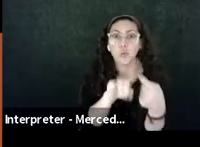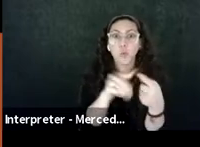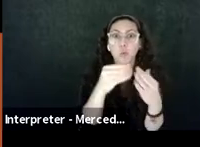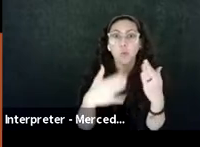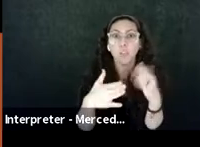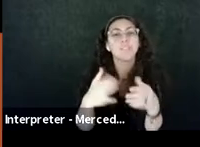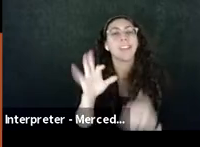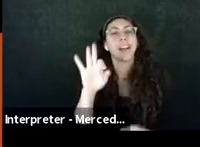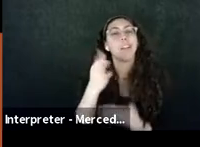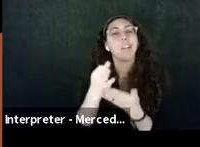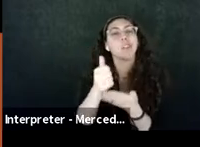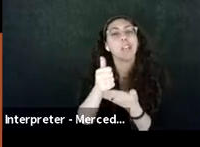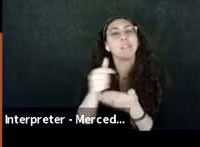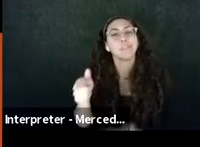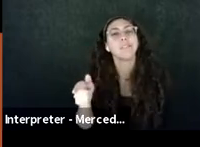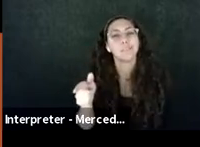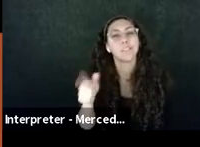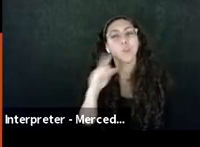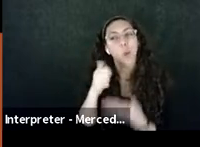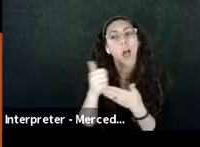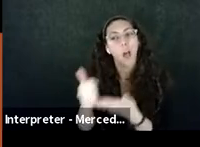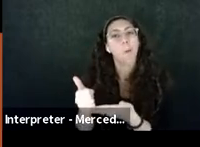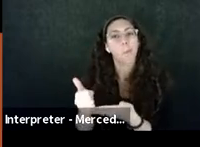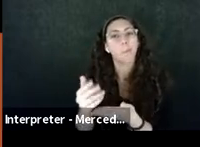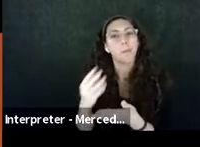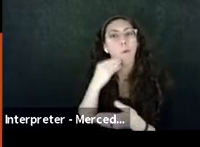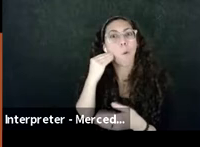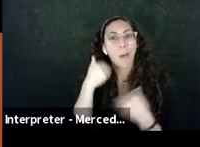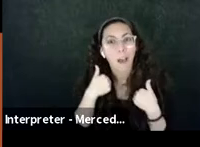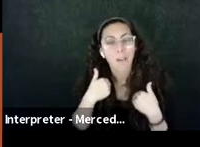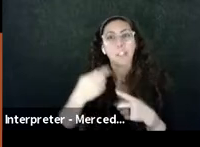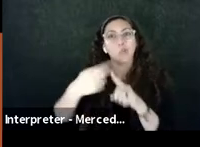Natalie Chavez: To prevent homelessness and to drive rental down payments and also rental subsidies, so